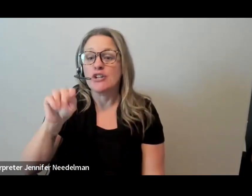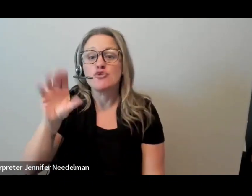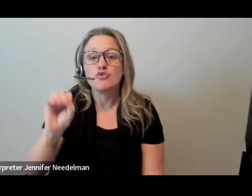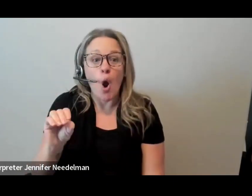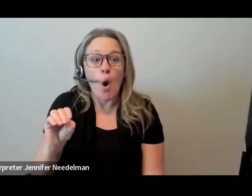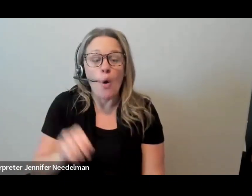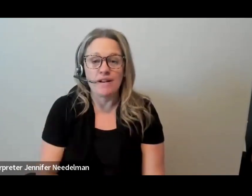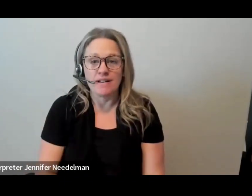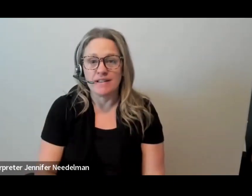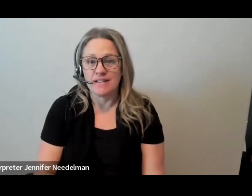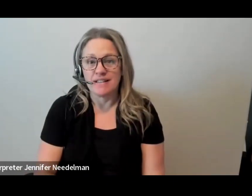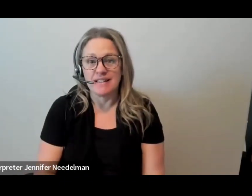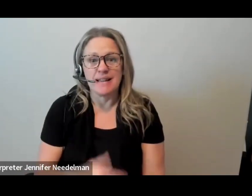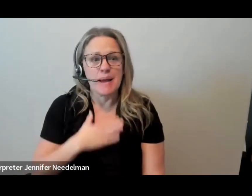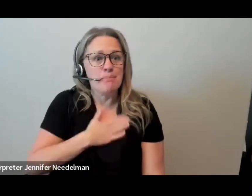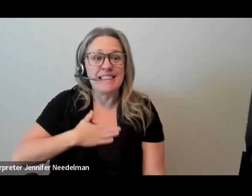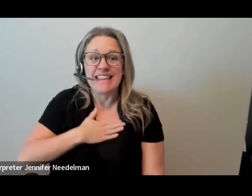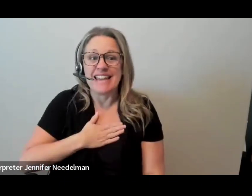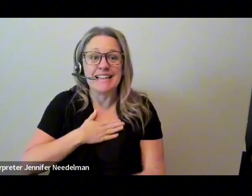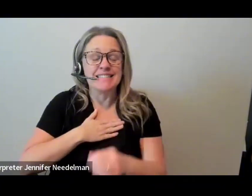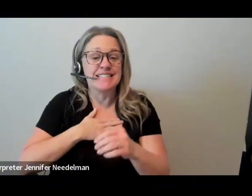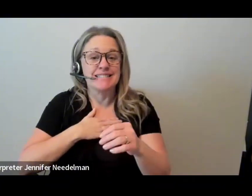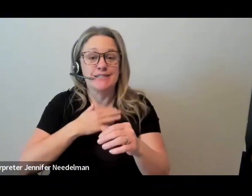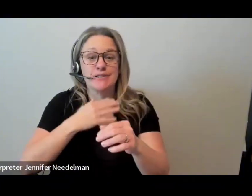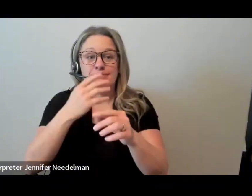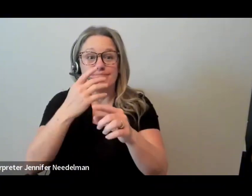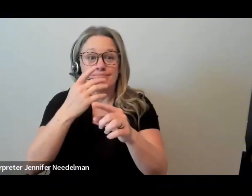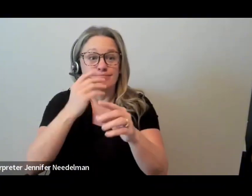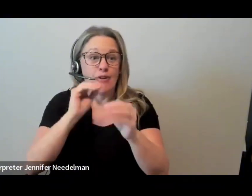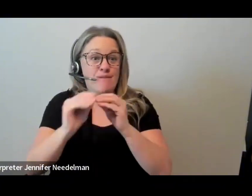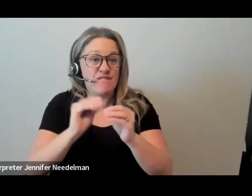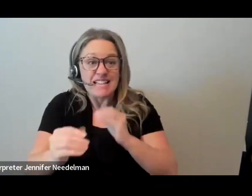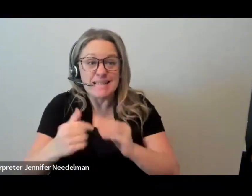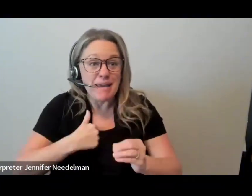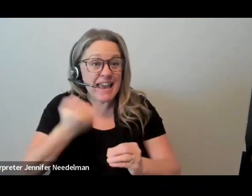and please correct me if I mispronounce your name.